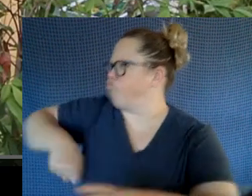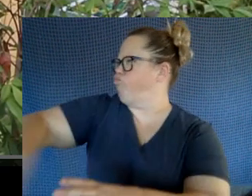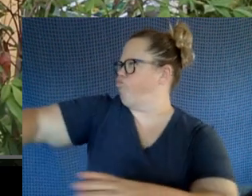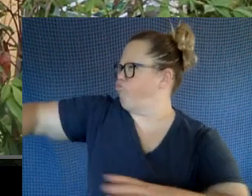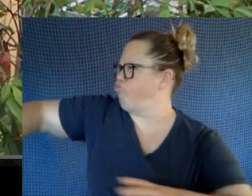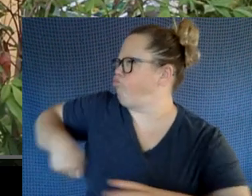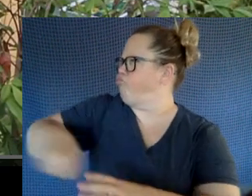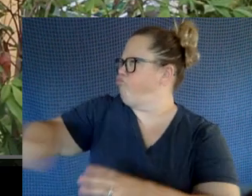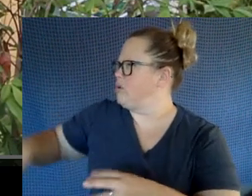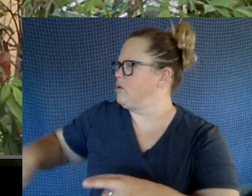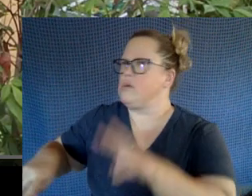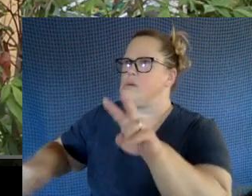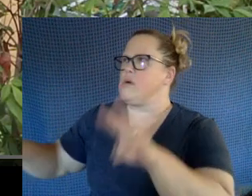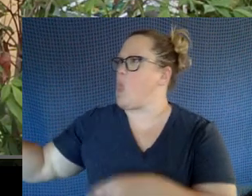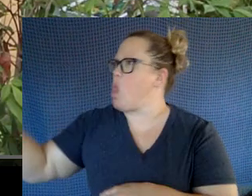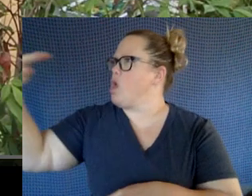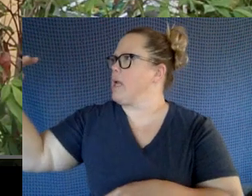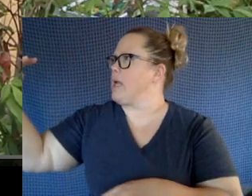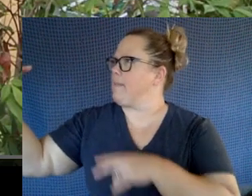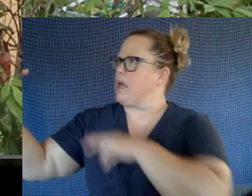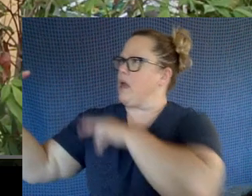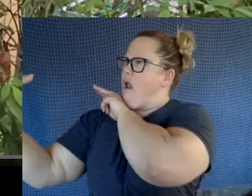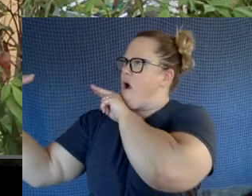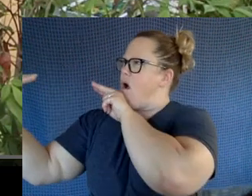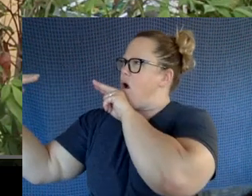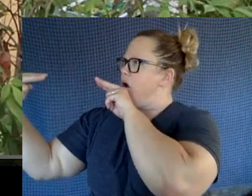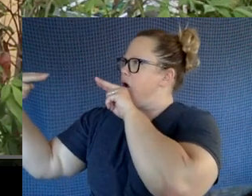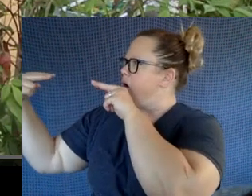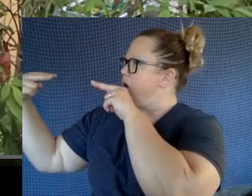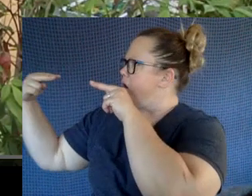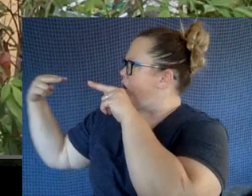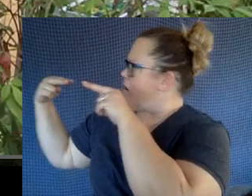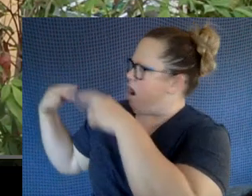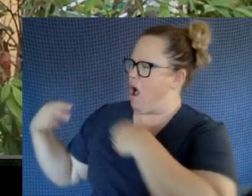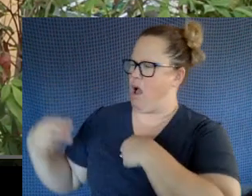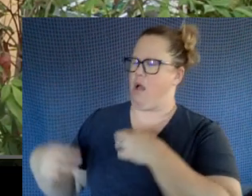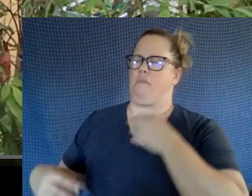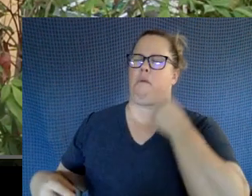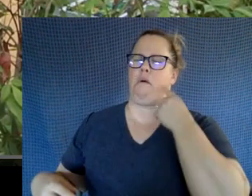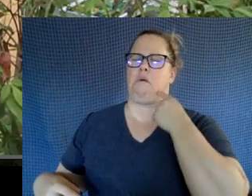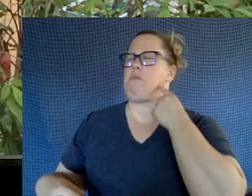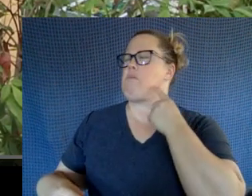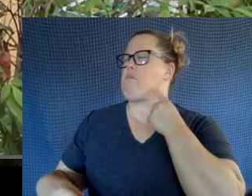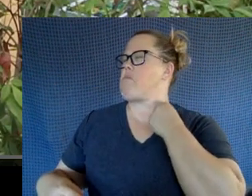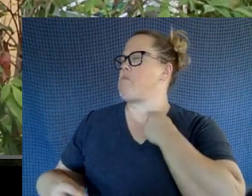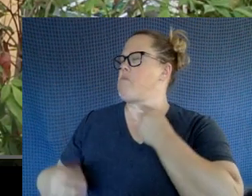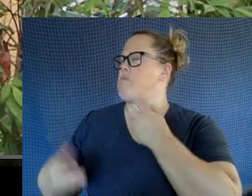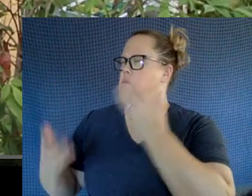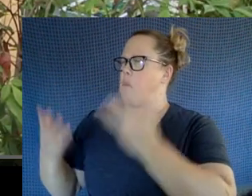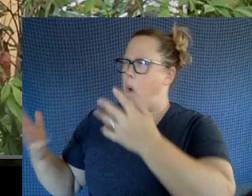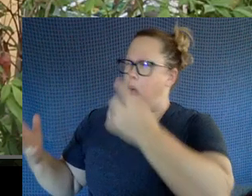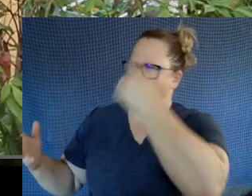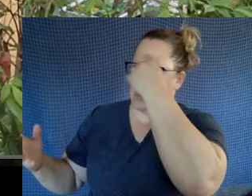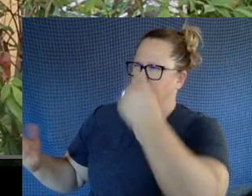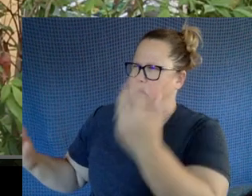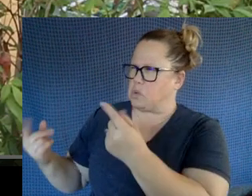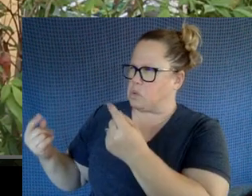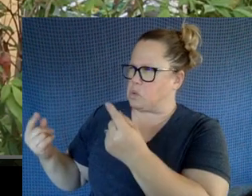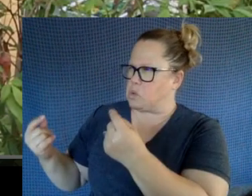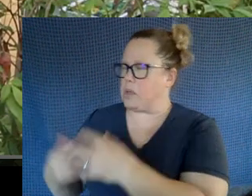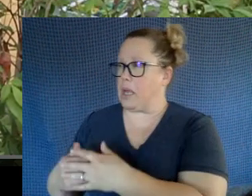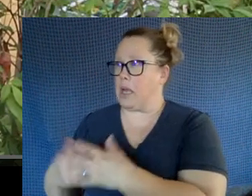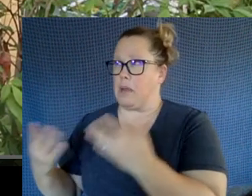staring up at me. Maybe that tomorrow so far away I'll leave. Those were probably